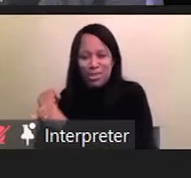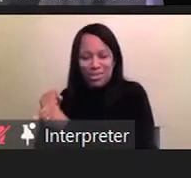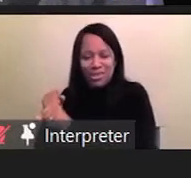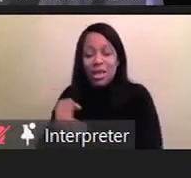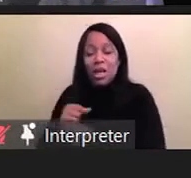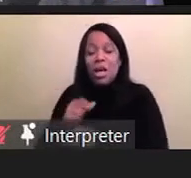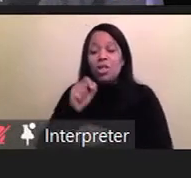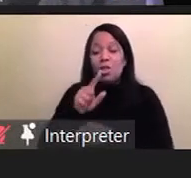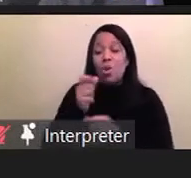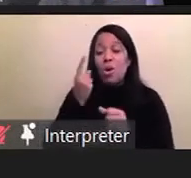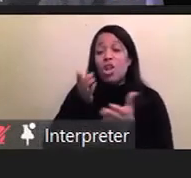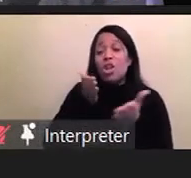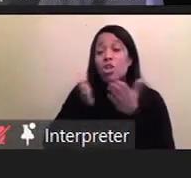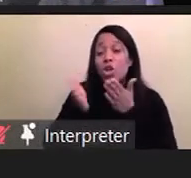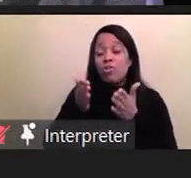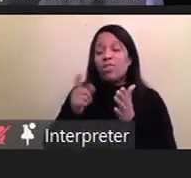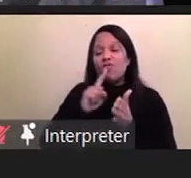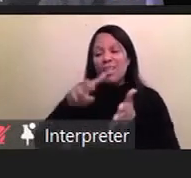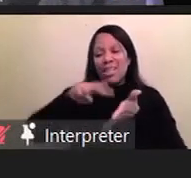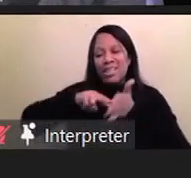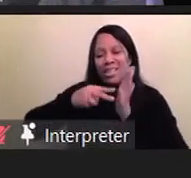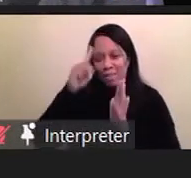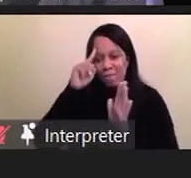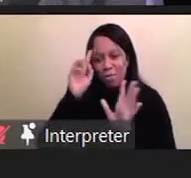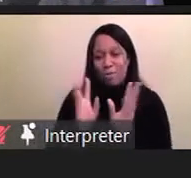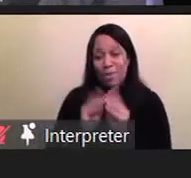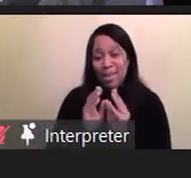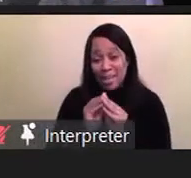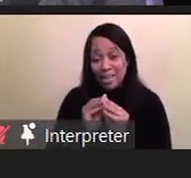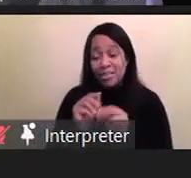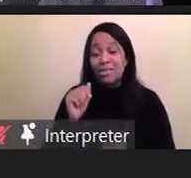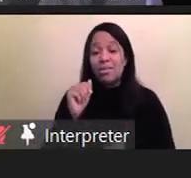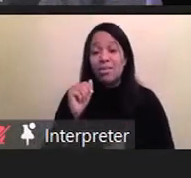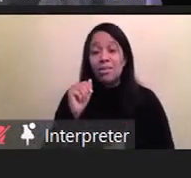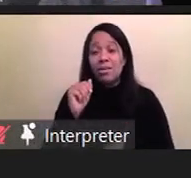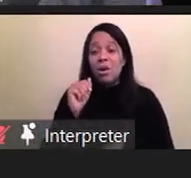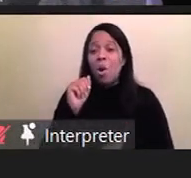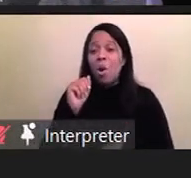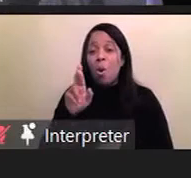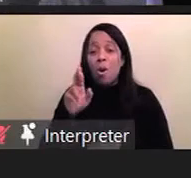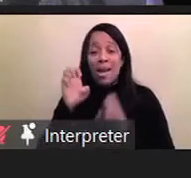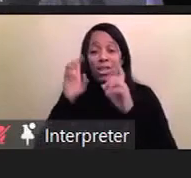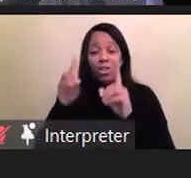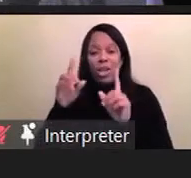in meetings or appointments, as well as in an educational context--